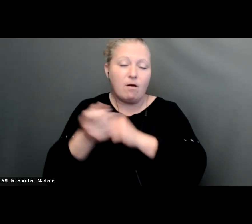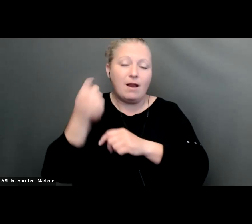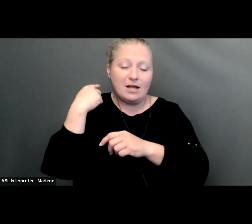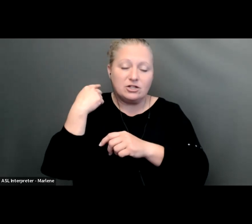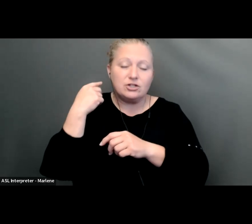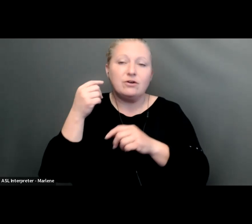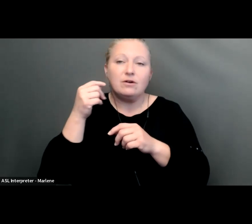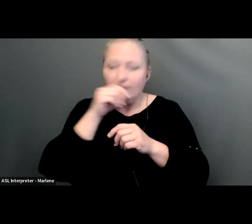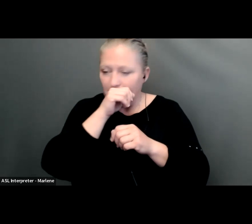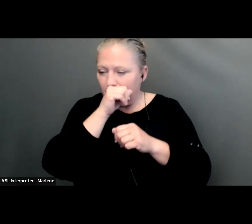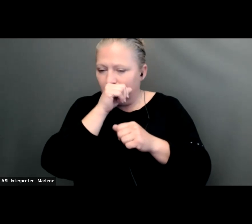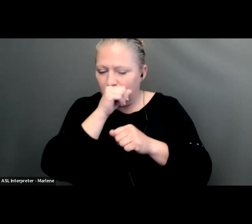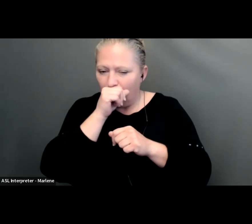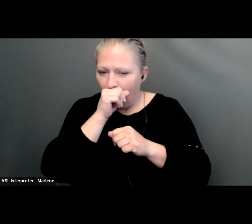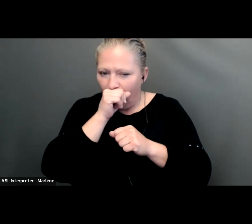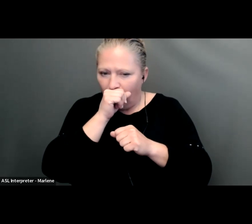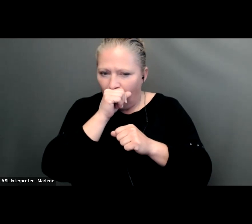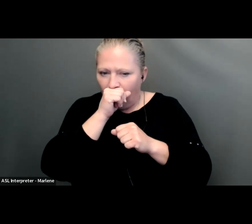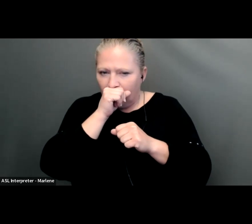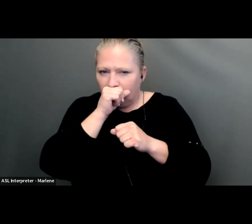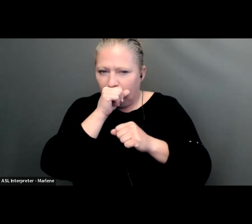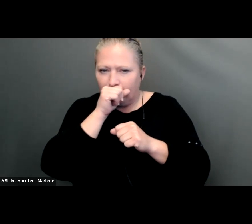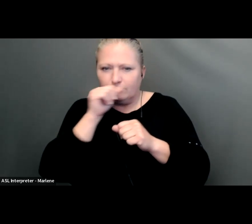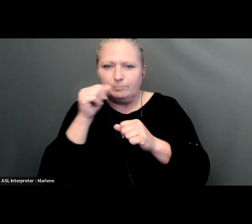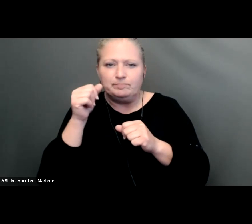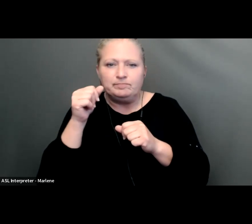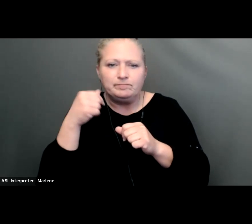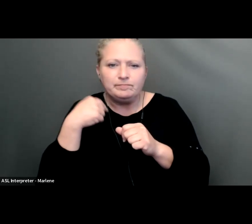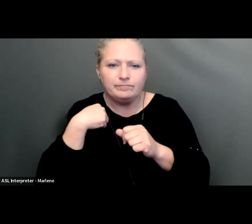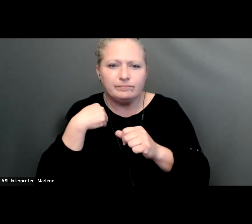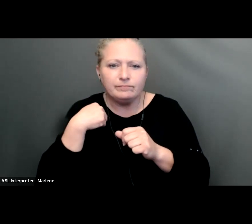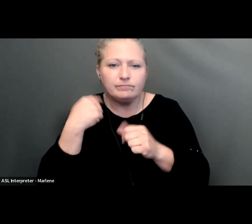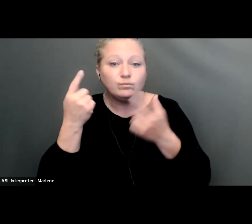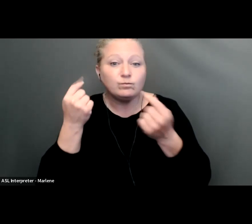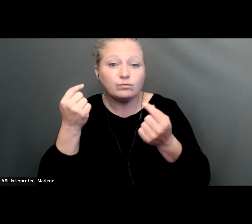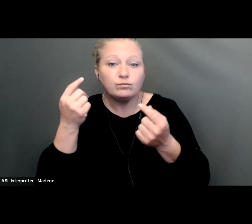So what do we have on tap. We're looking to do in the future. So for the digital navigator program